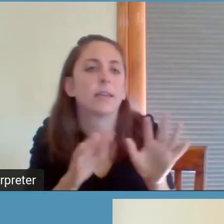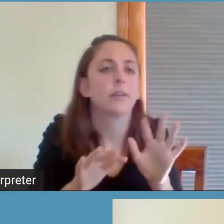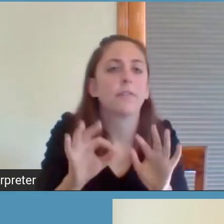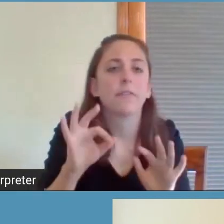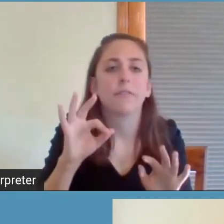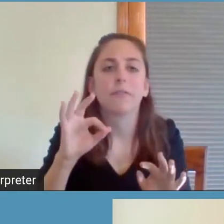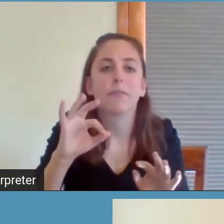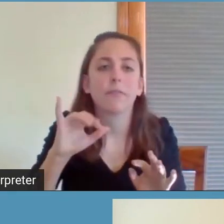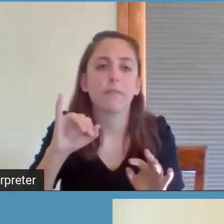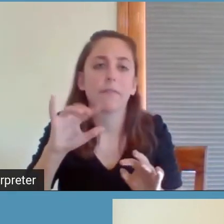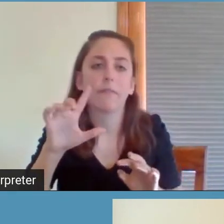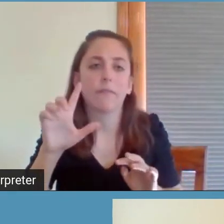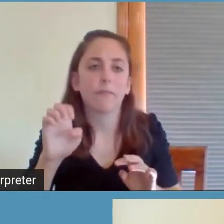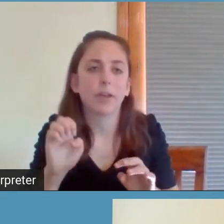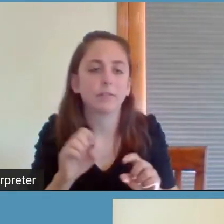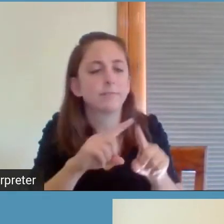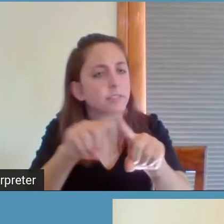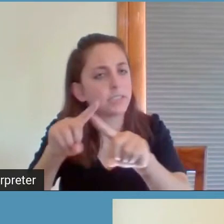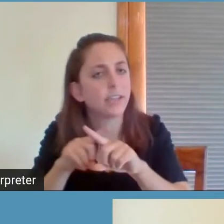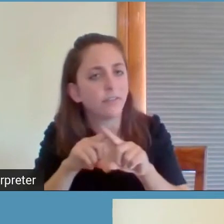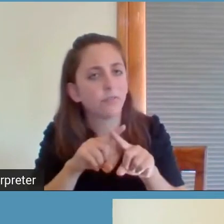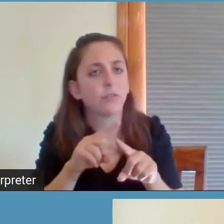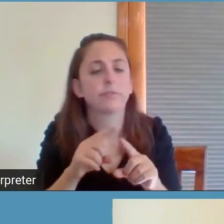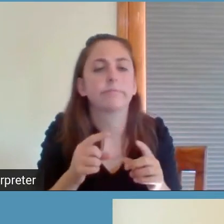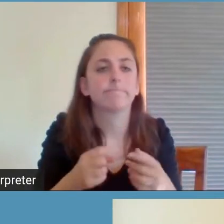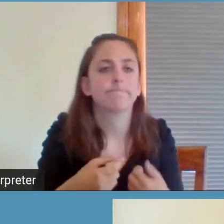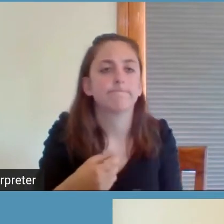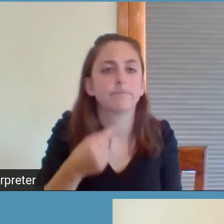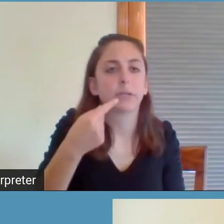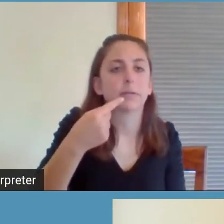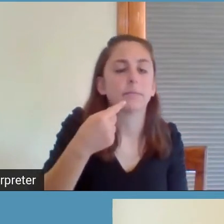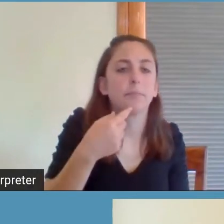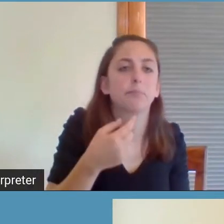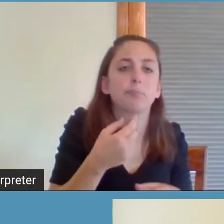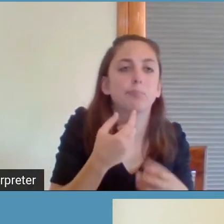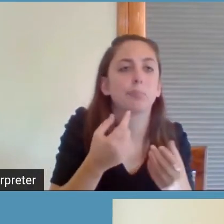things you need to do in terms of guidelines i was created by the enhanced in-house staff